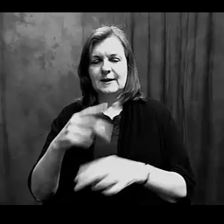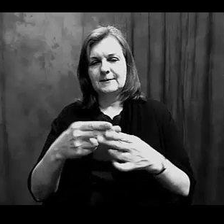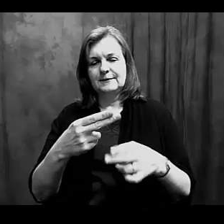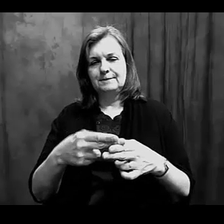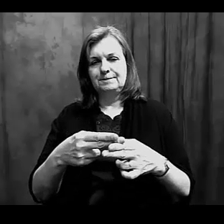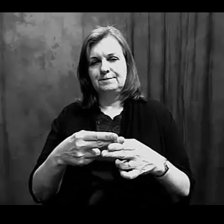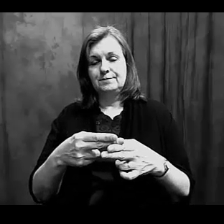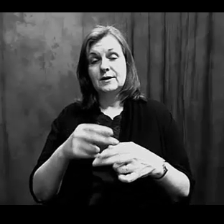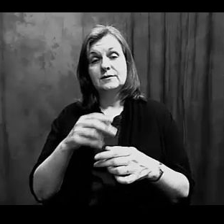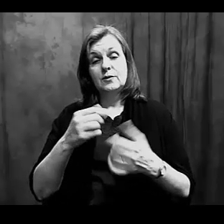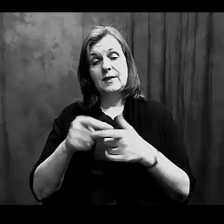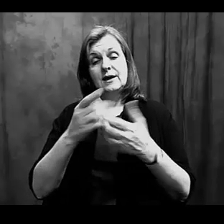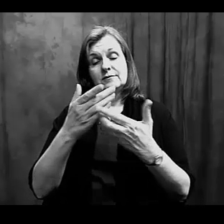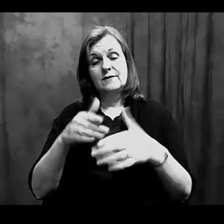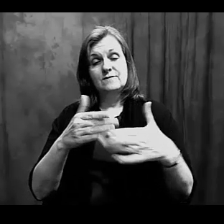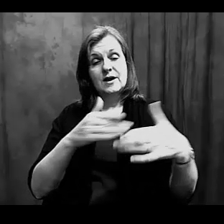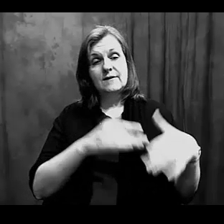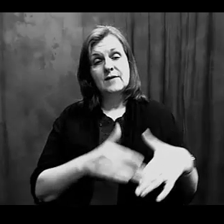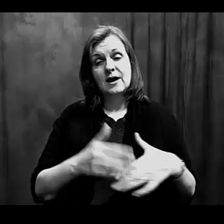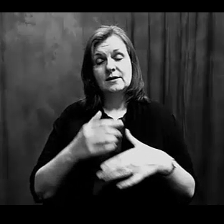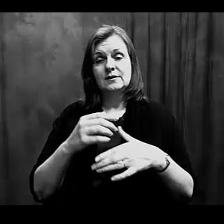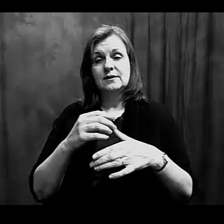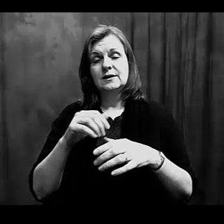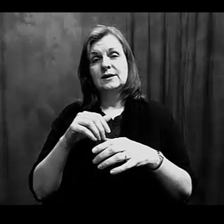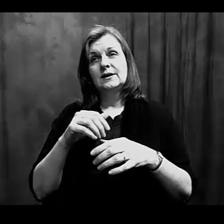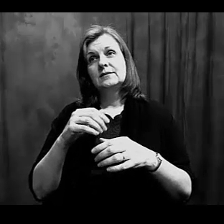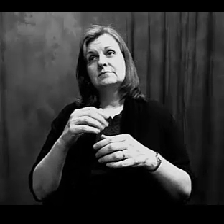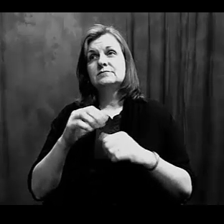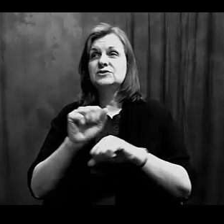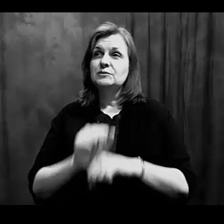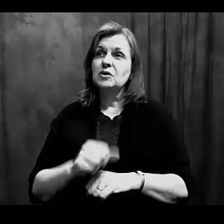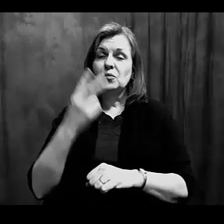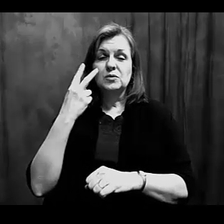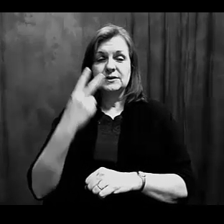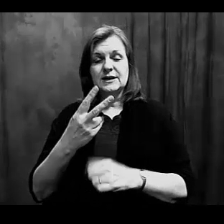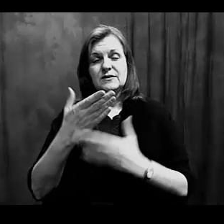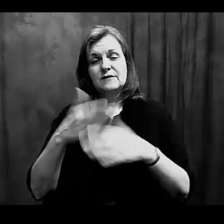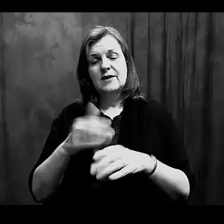so we said by binary fission they are going to divide and produce new generations within